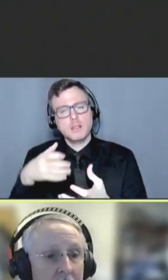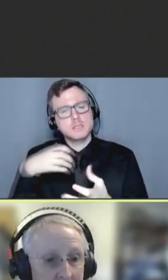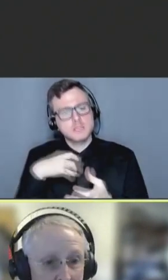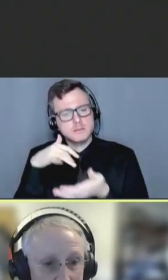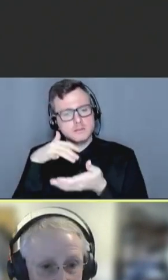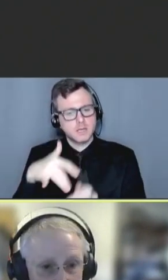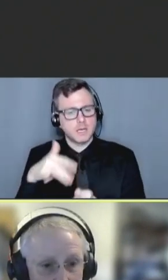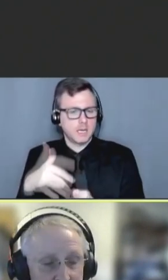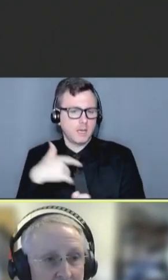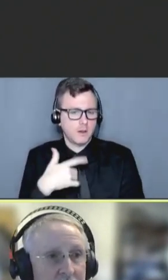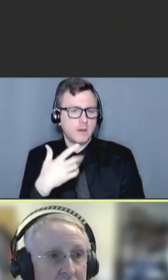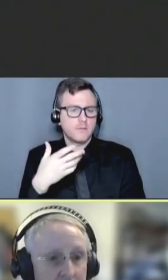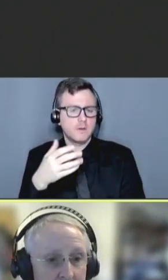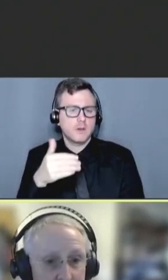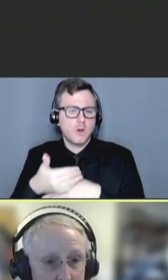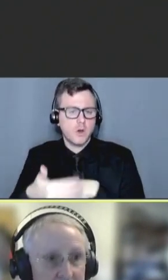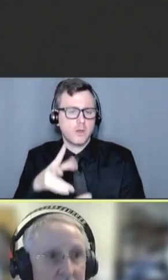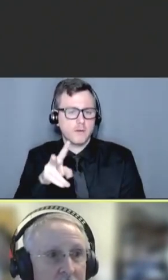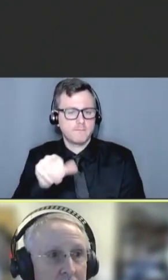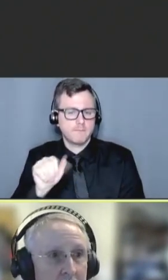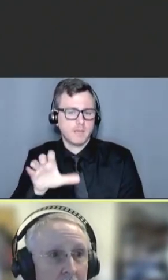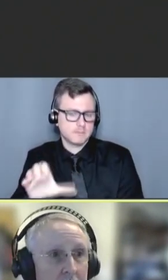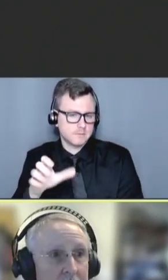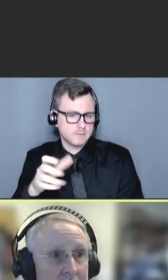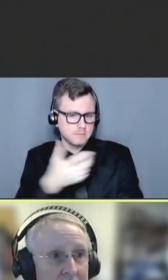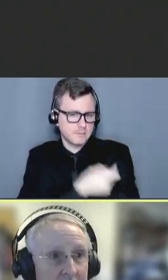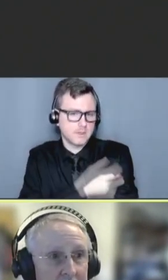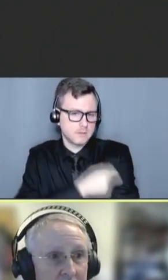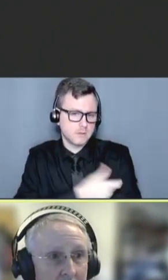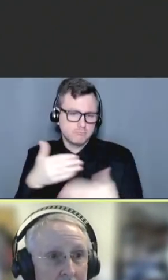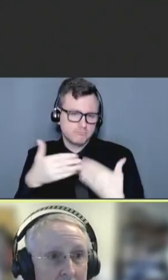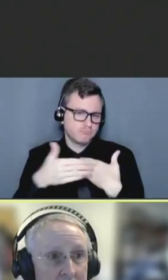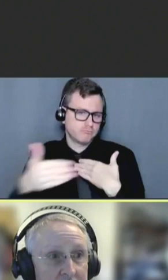and I've got your reference to his presentation below. Next slide, please.